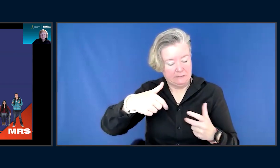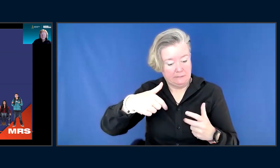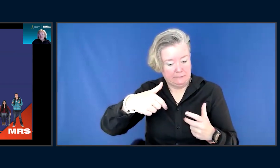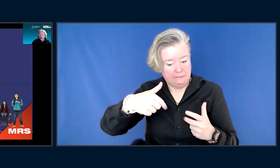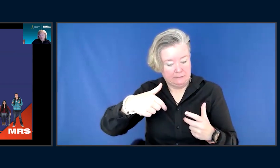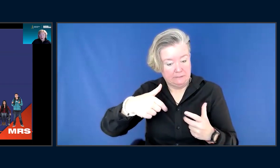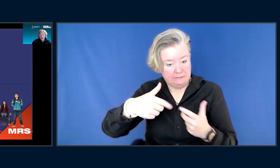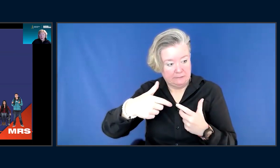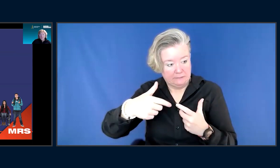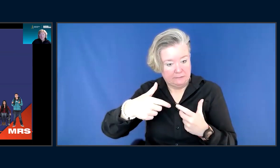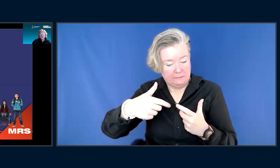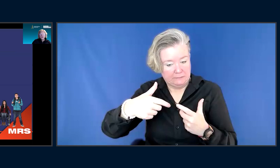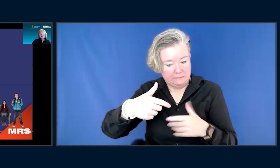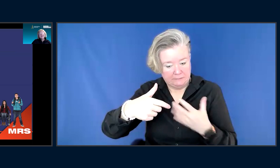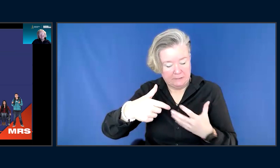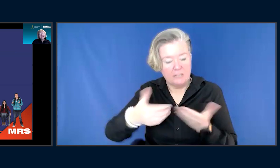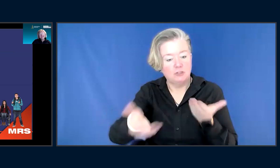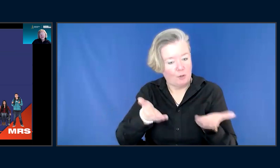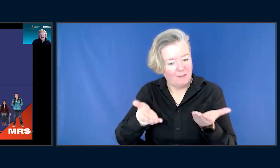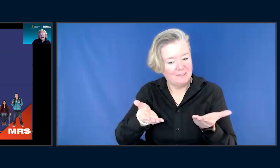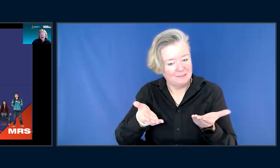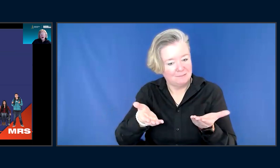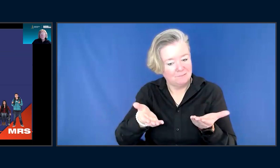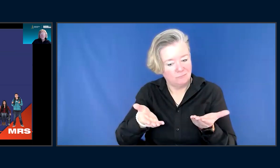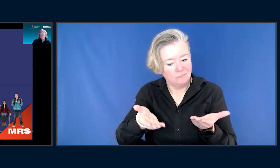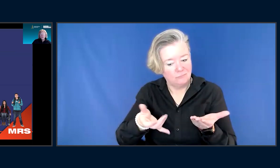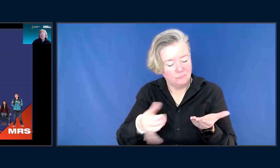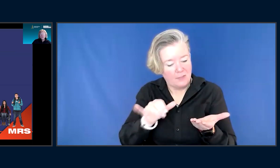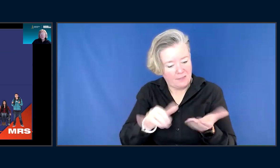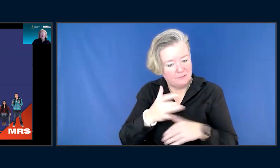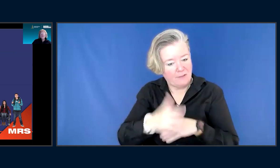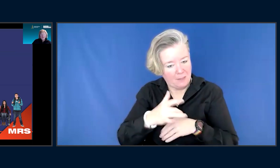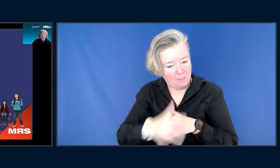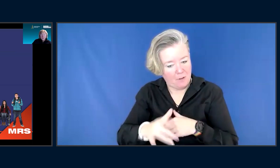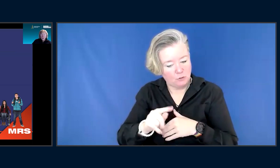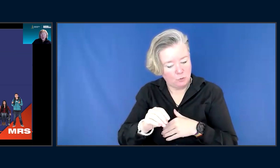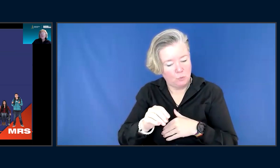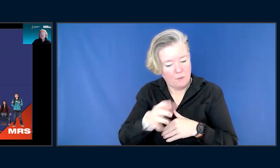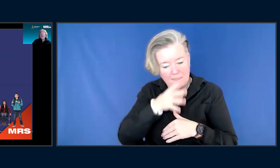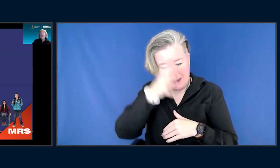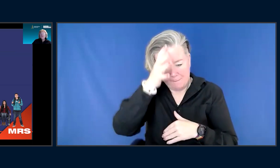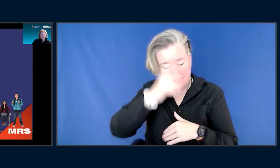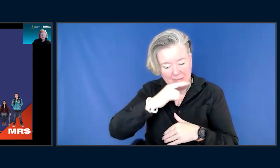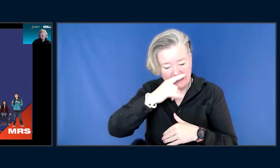is a service that is available to them